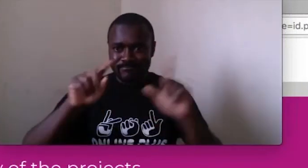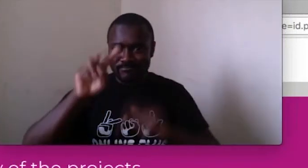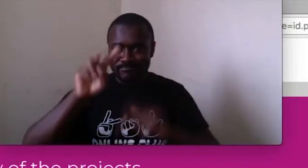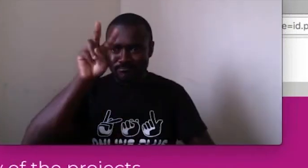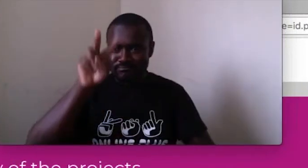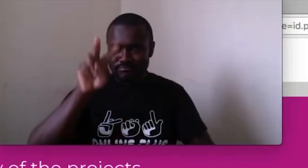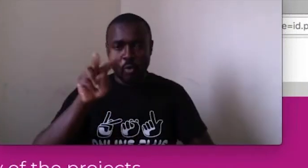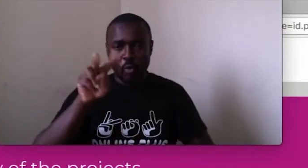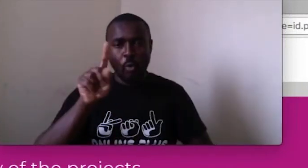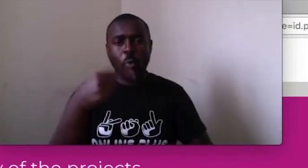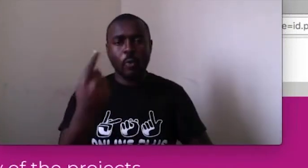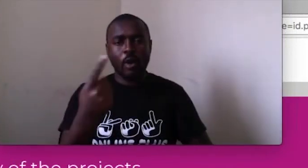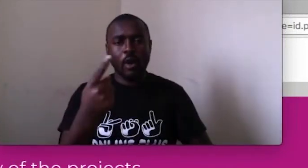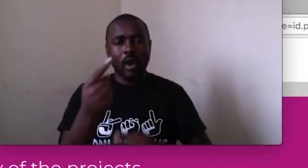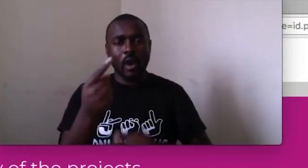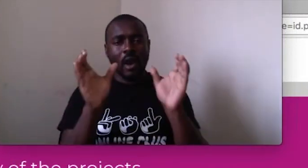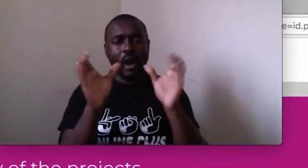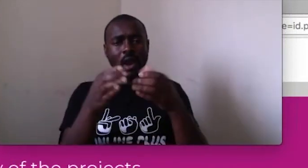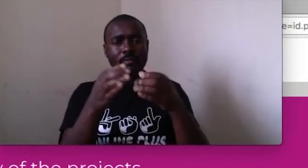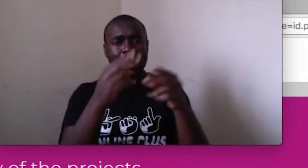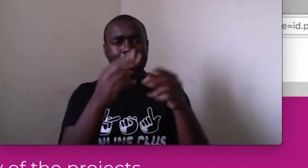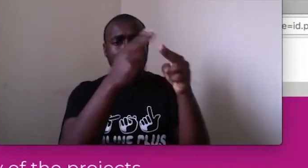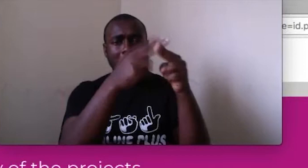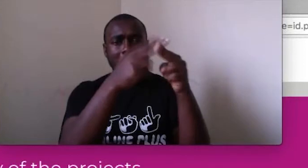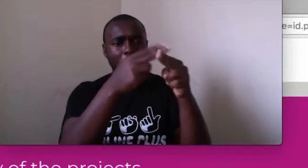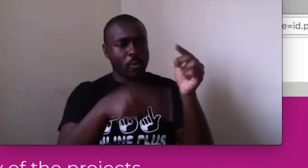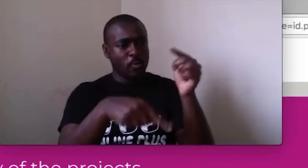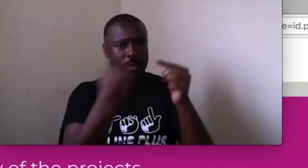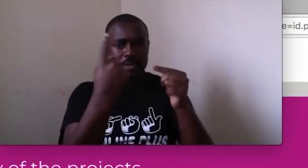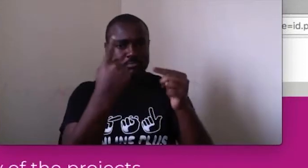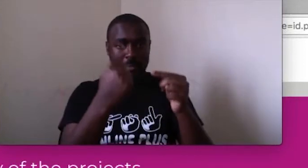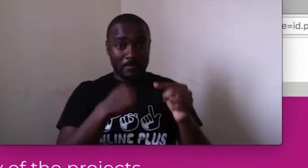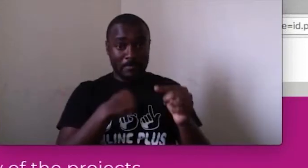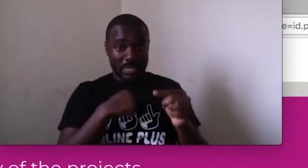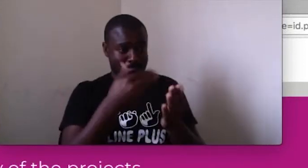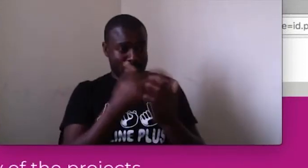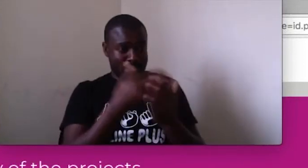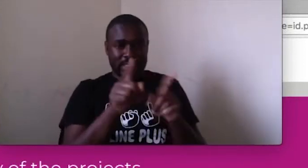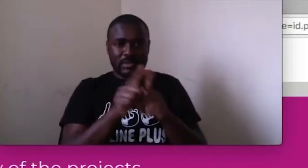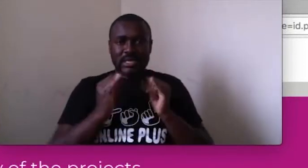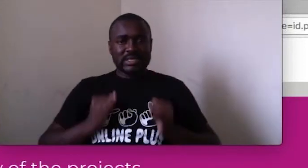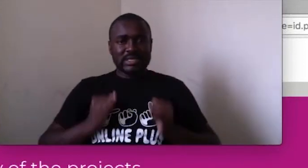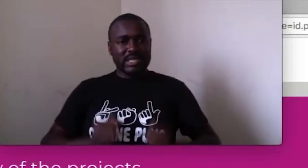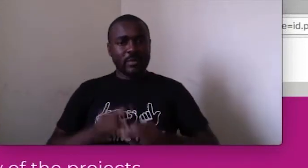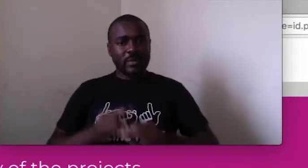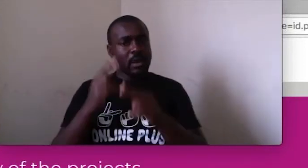When they announced I looked at the computer and I read It was only company name that has won